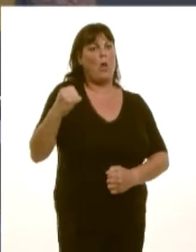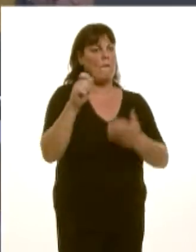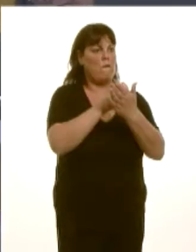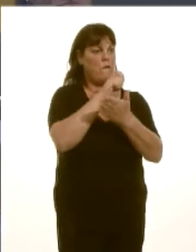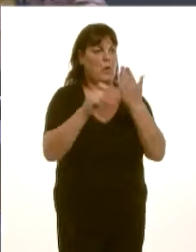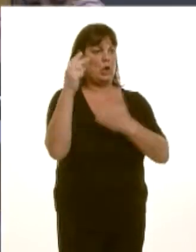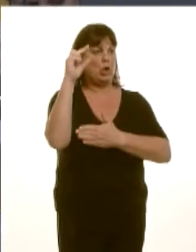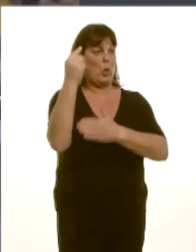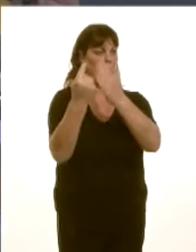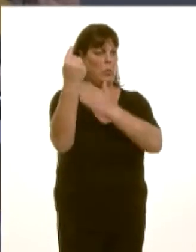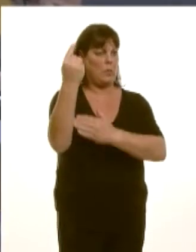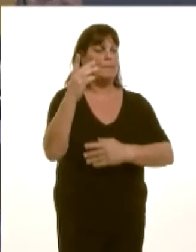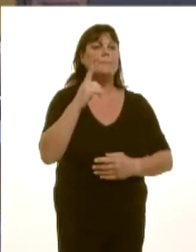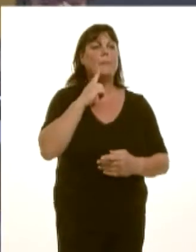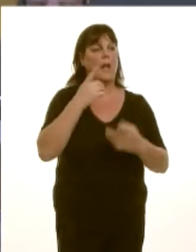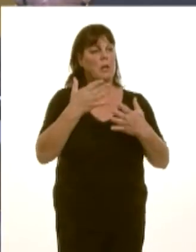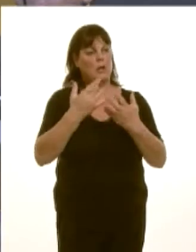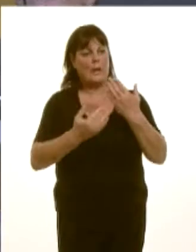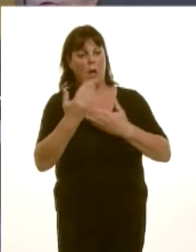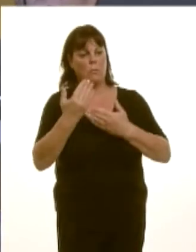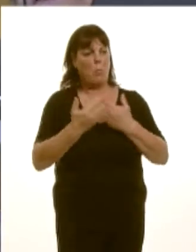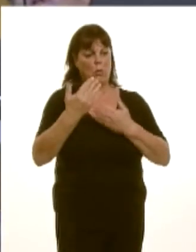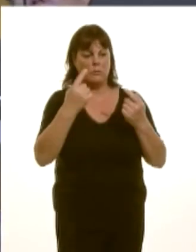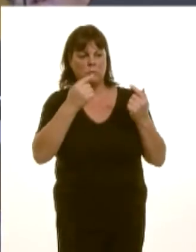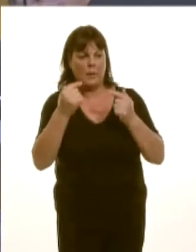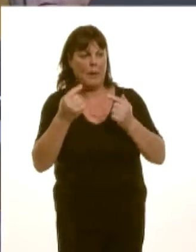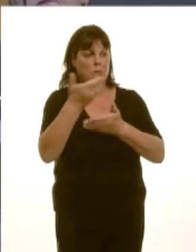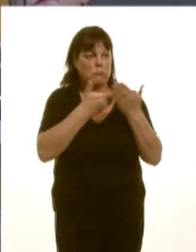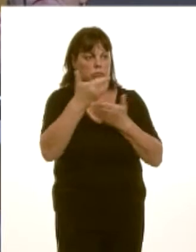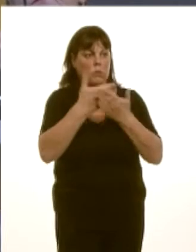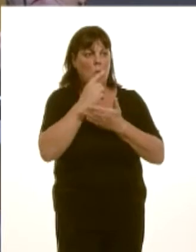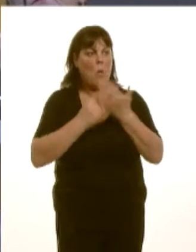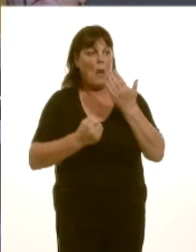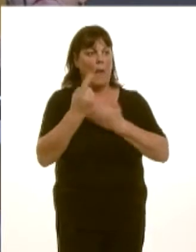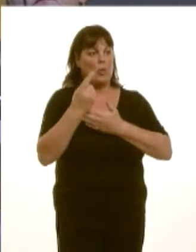a new context for debate on the constitution in these islands.